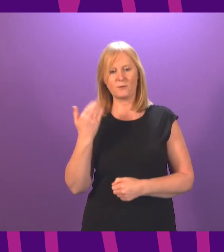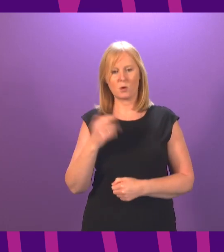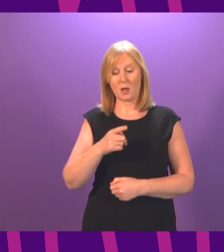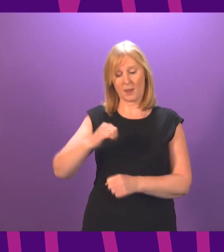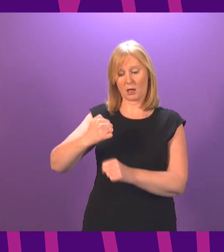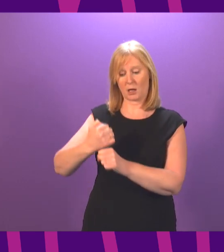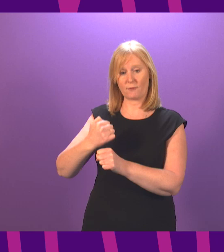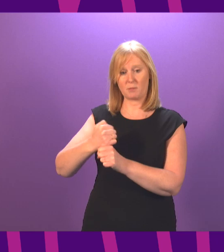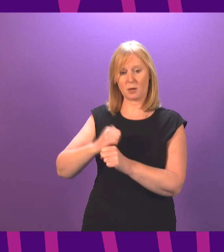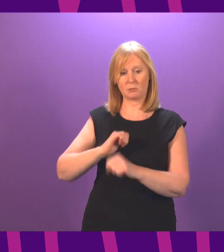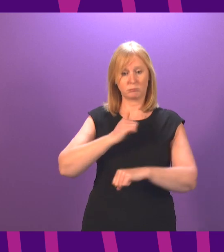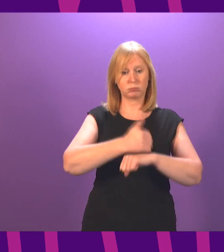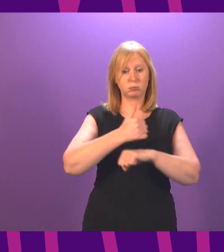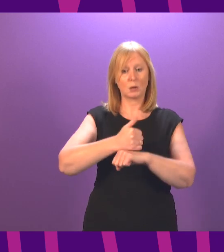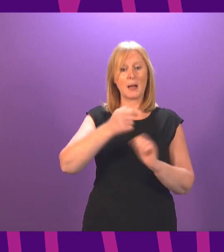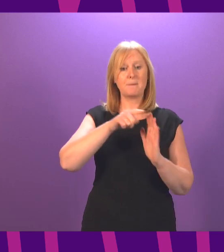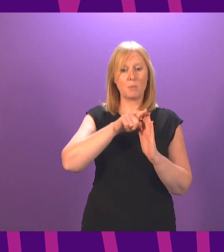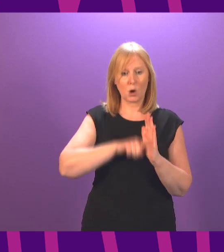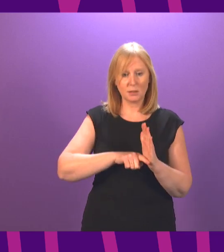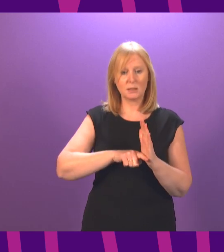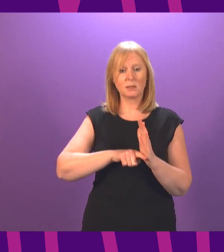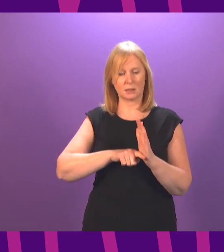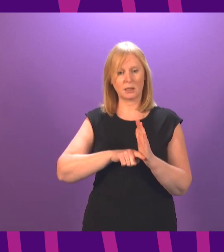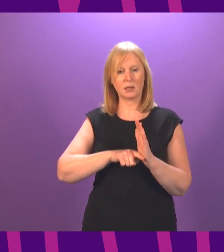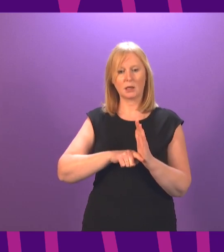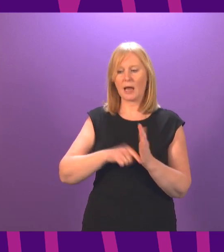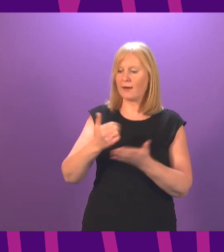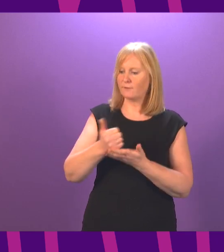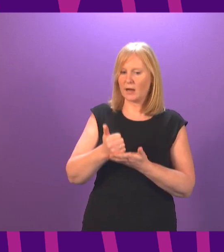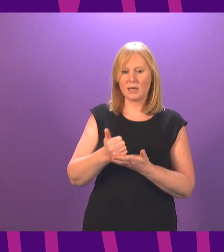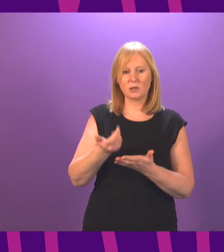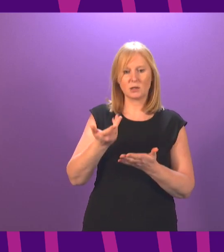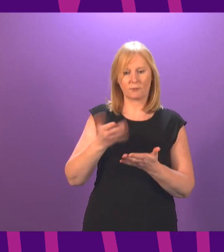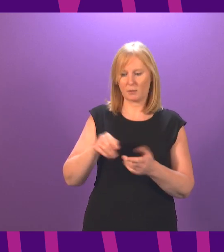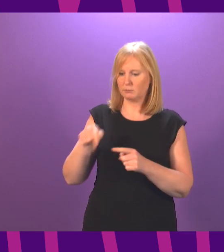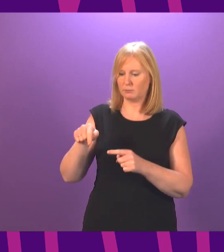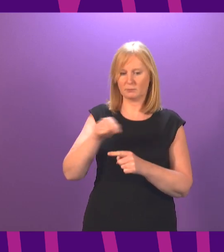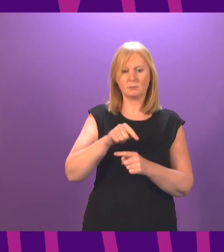Government often puts in place policy frameworks in the shape of advice on such matters, but